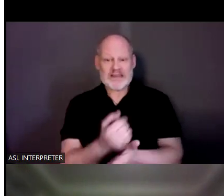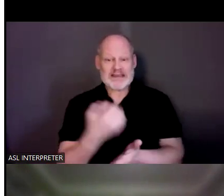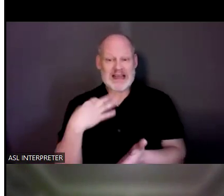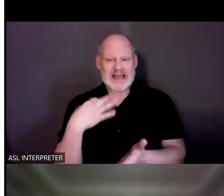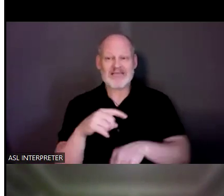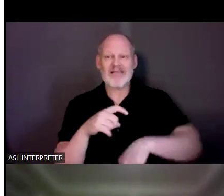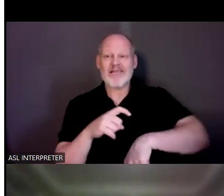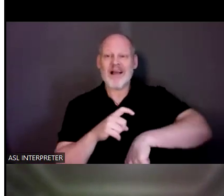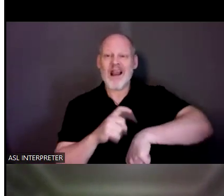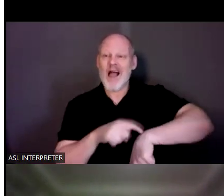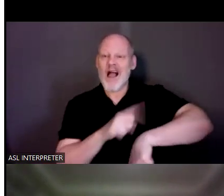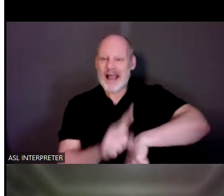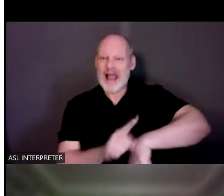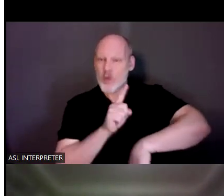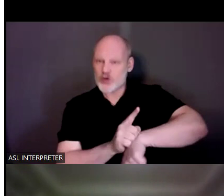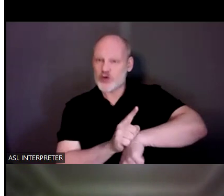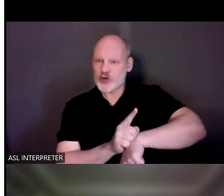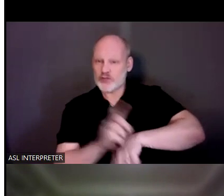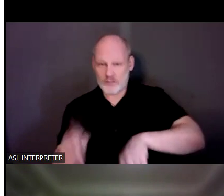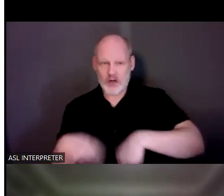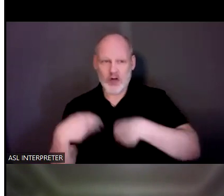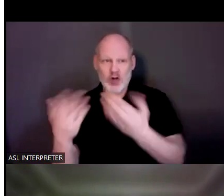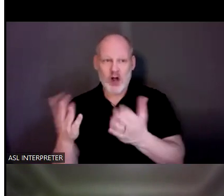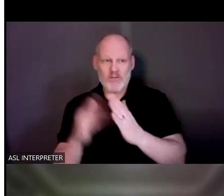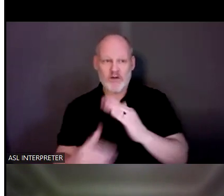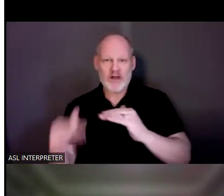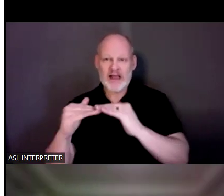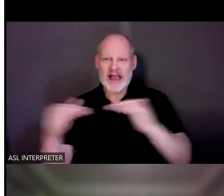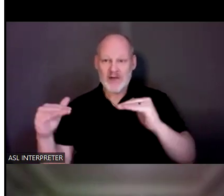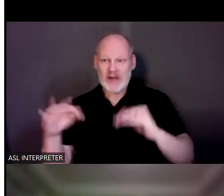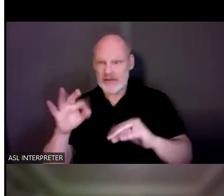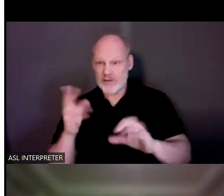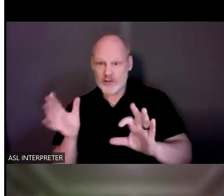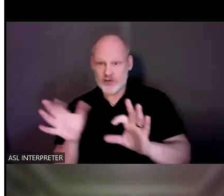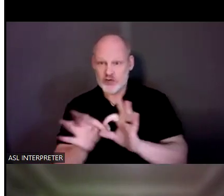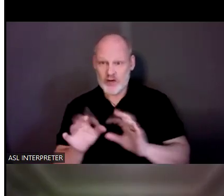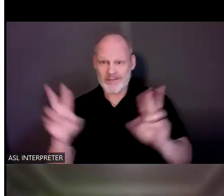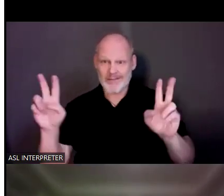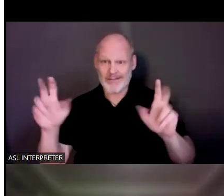clock hours um if you join live uh you're already registered for the year through Zoom you'll also